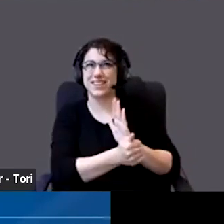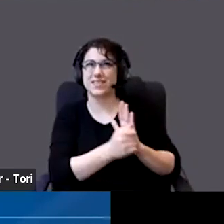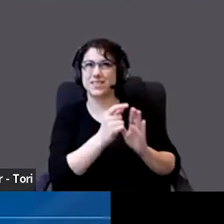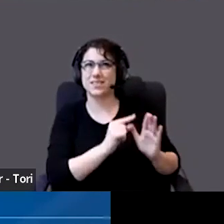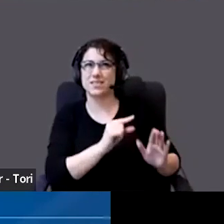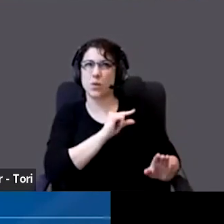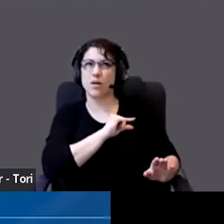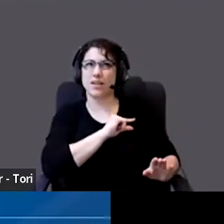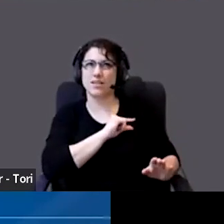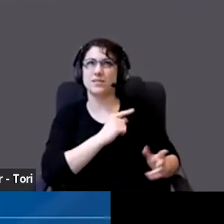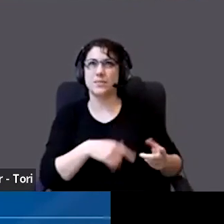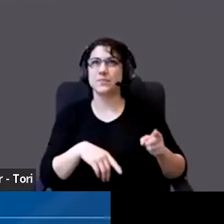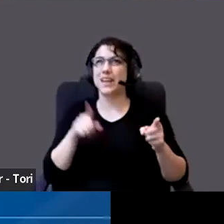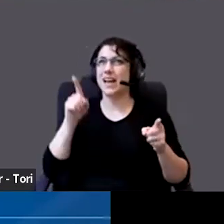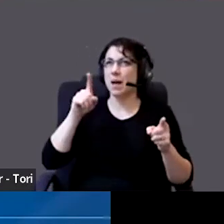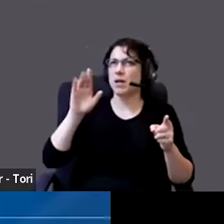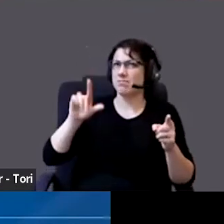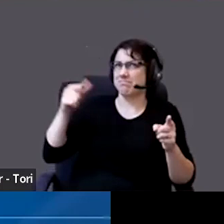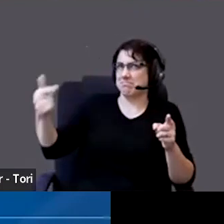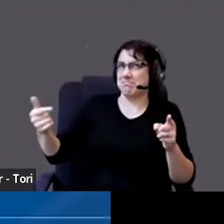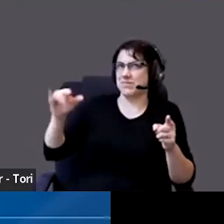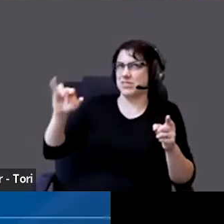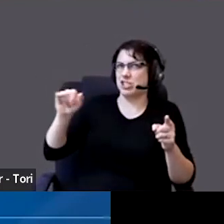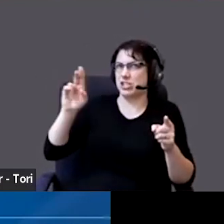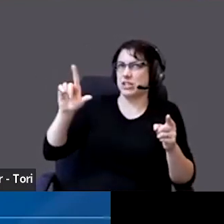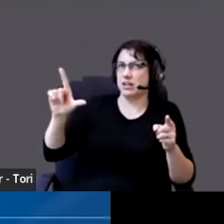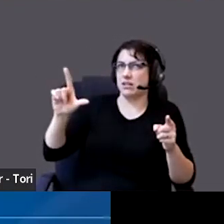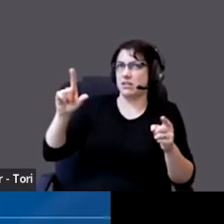I'm actually going to defer to Jill. Is that okay? And then I'll go next.